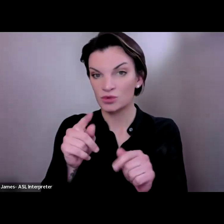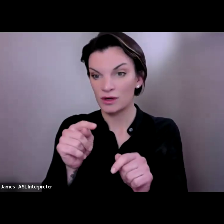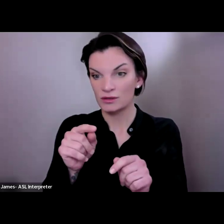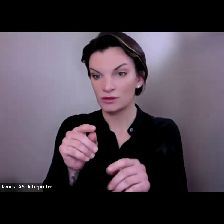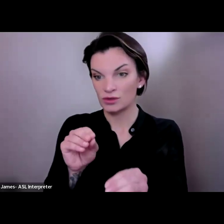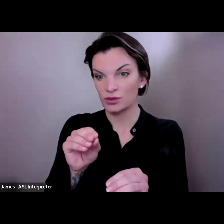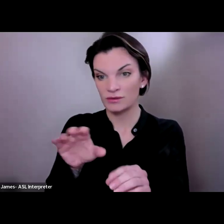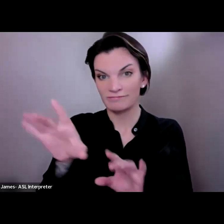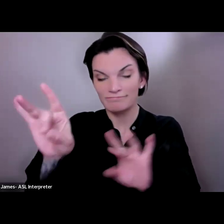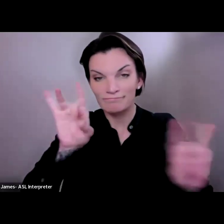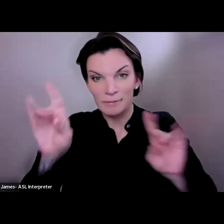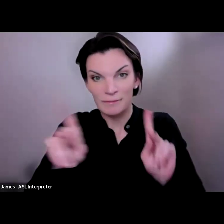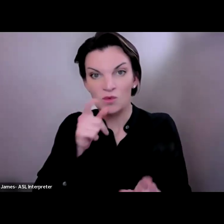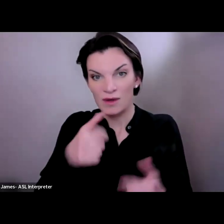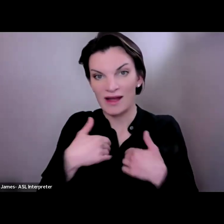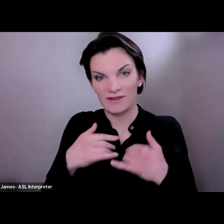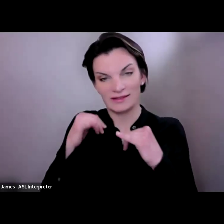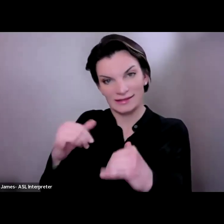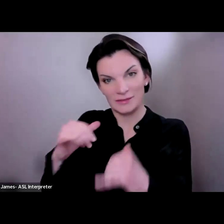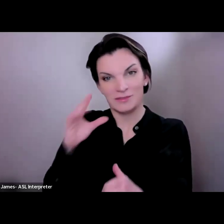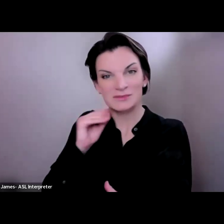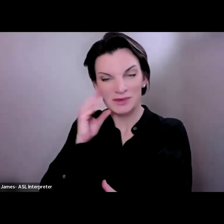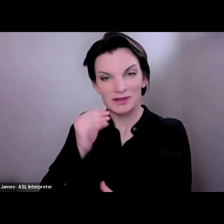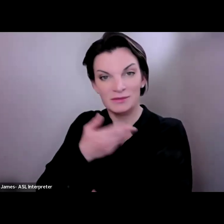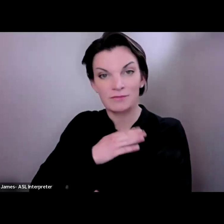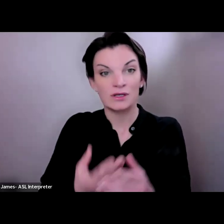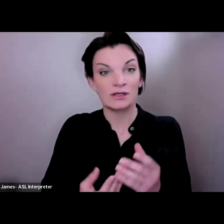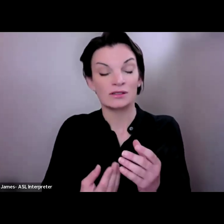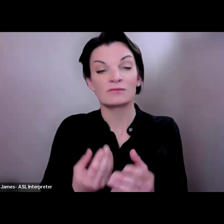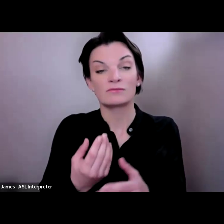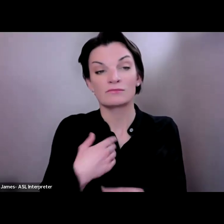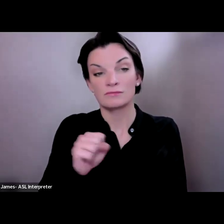experiences to them. Our Springfield center is our largest; it's also the one that I work most